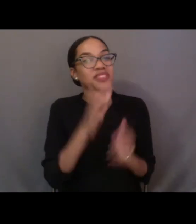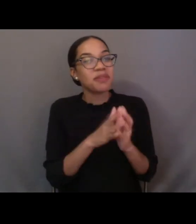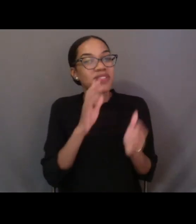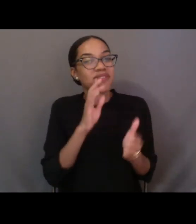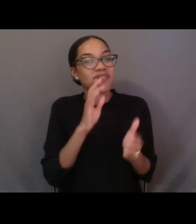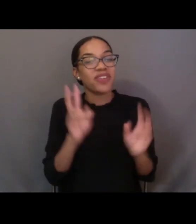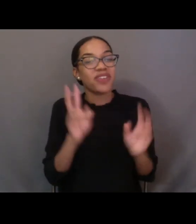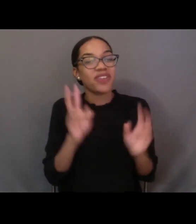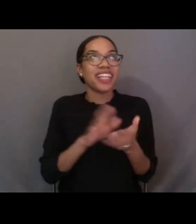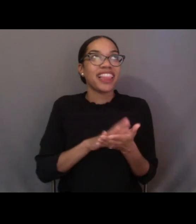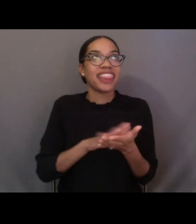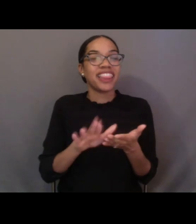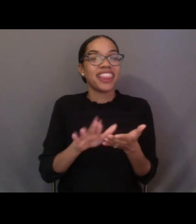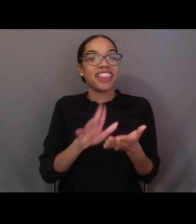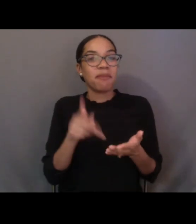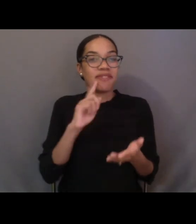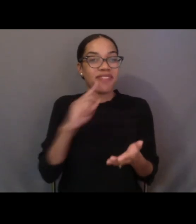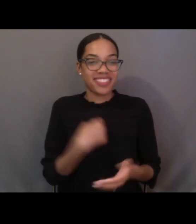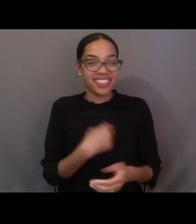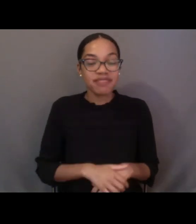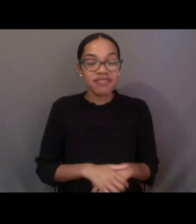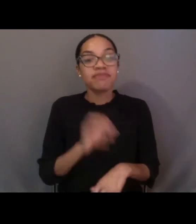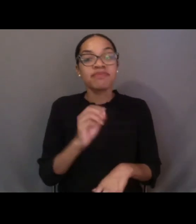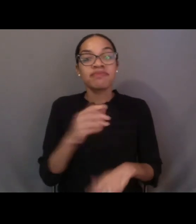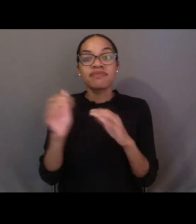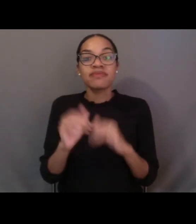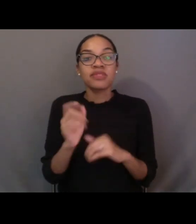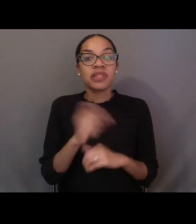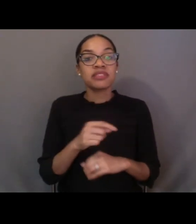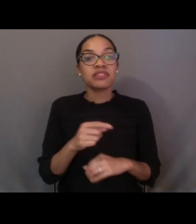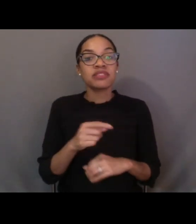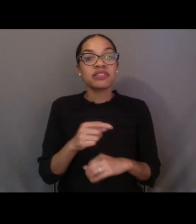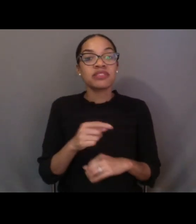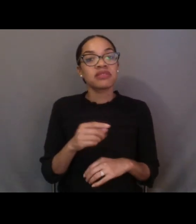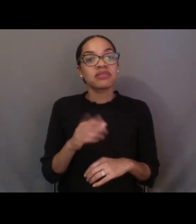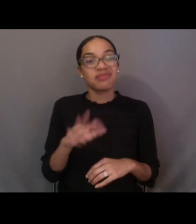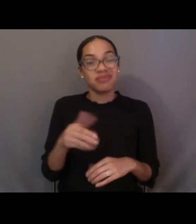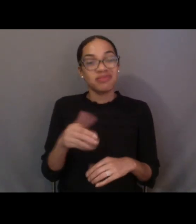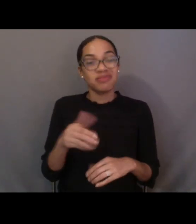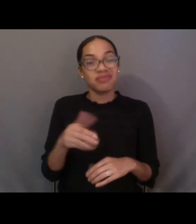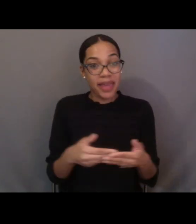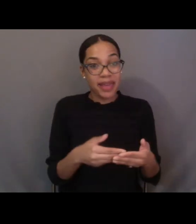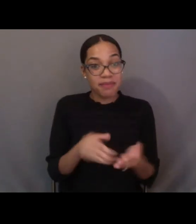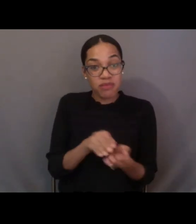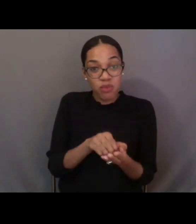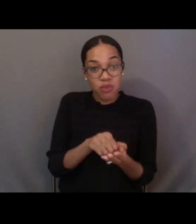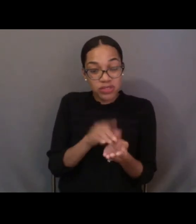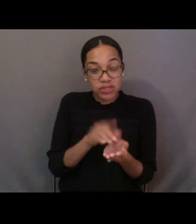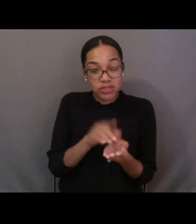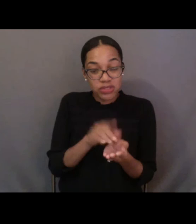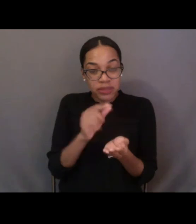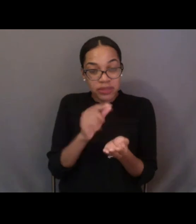So Warren is asking, do baby oysters filter as well? Filter water? - That's a great question.